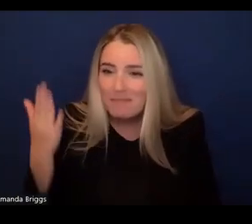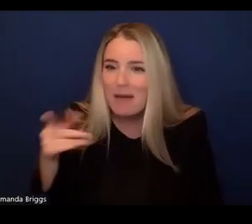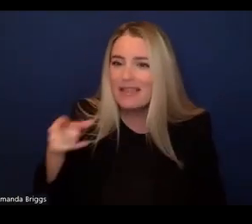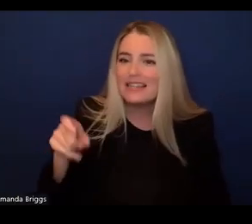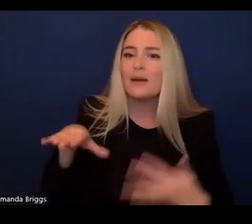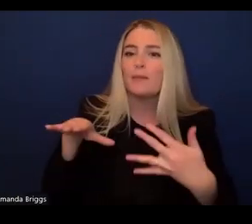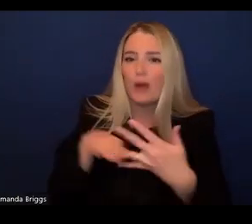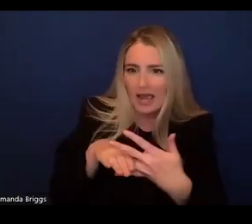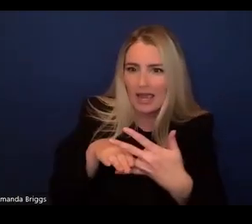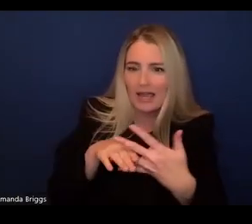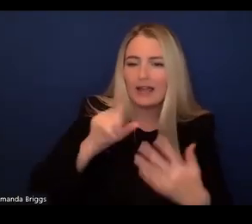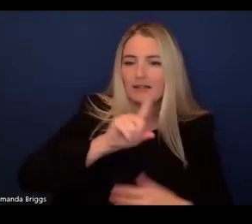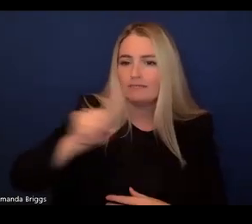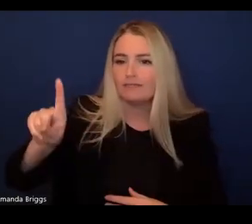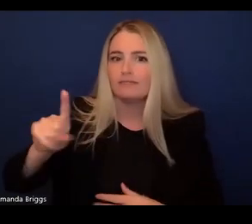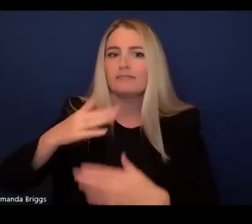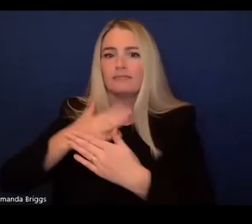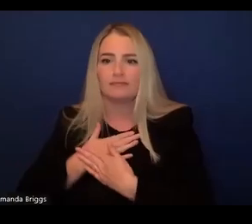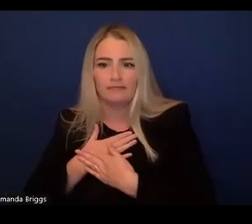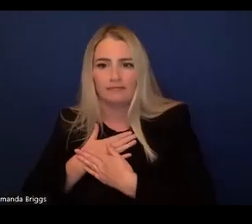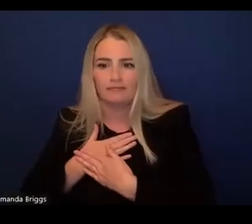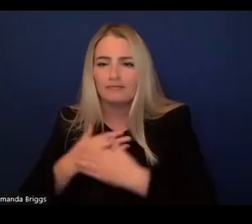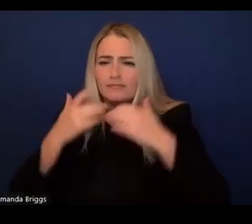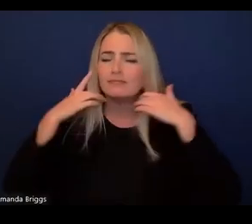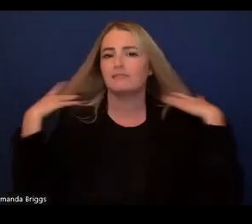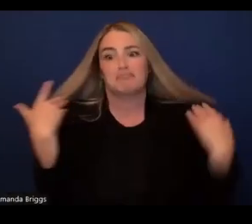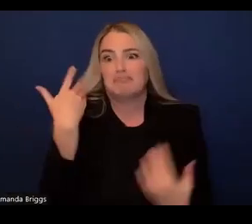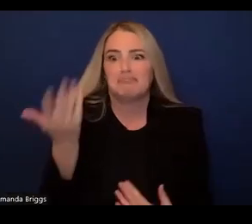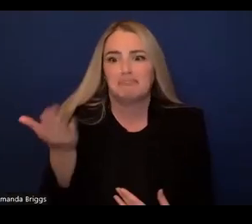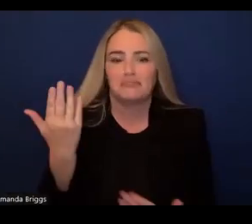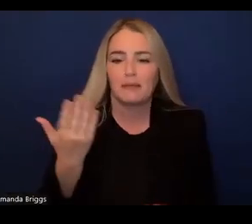Maybe they need to I don't know, take a, you know, take a walk.